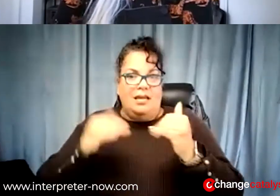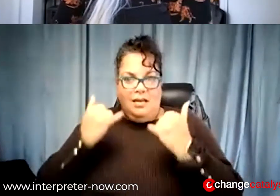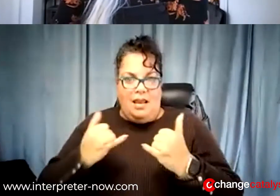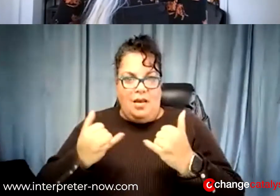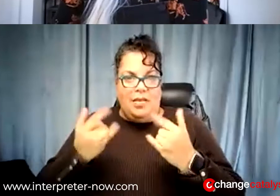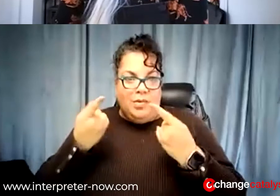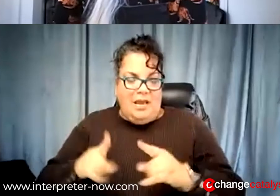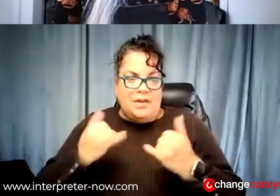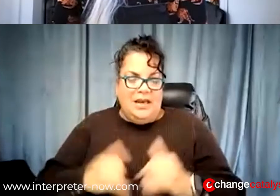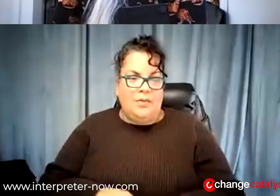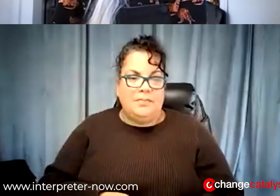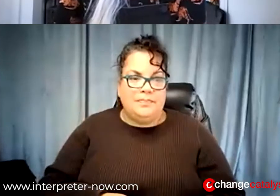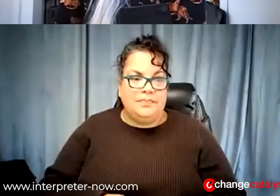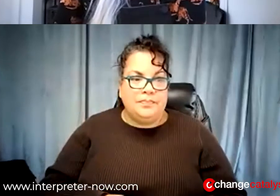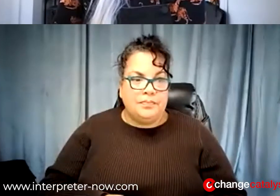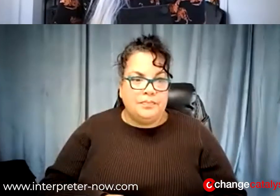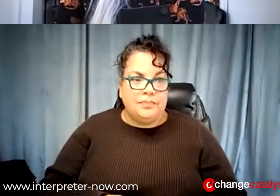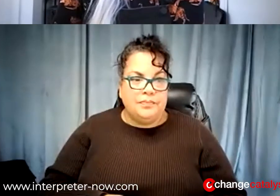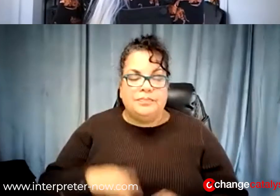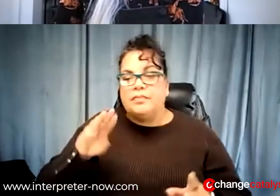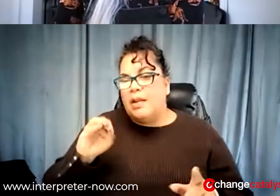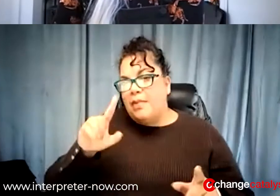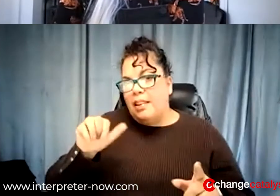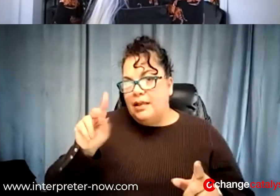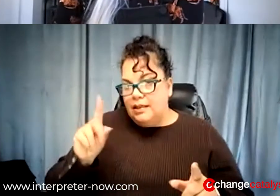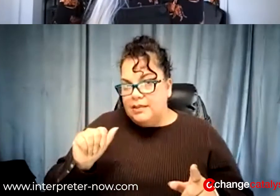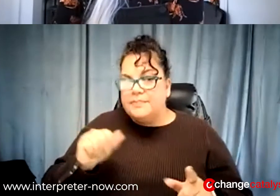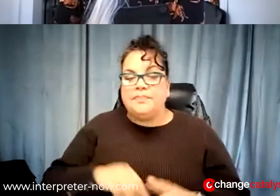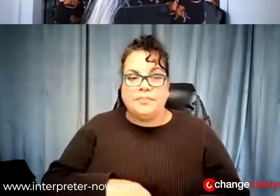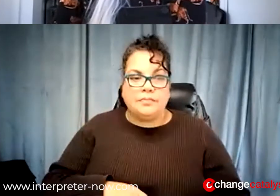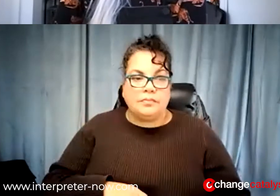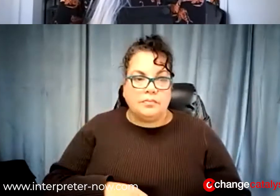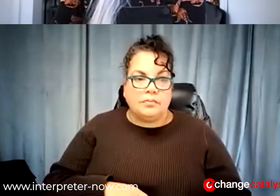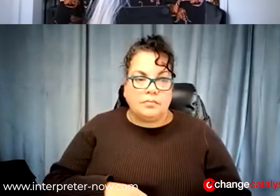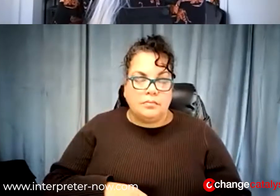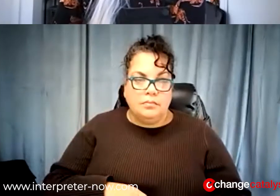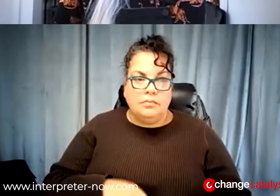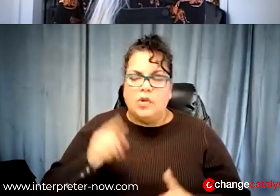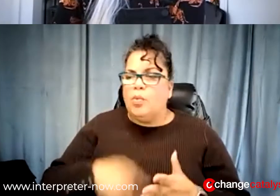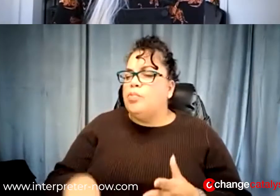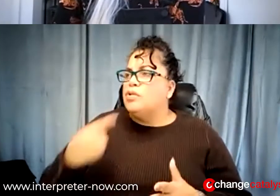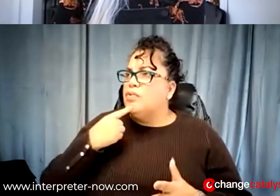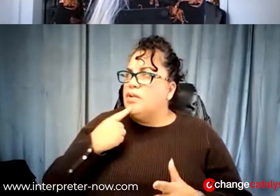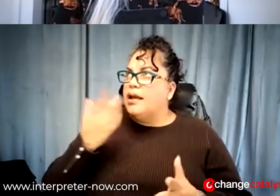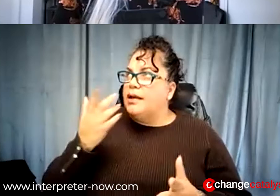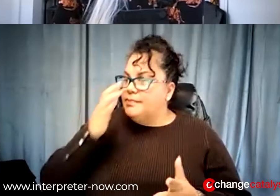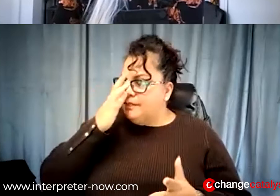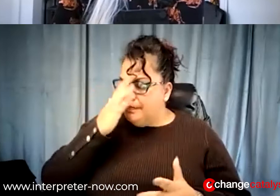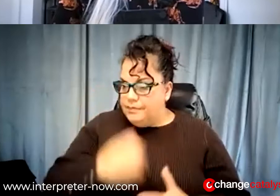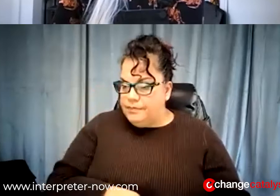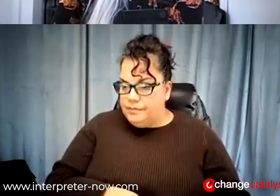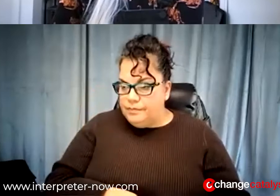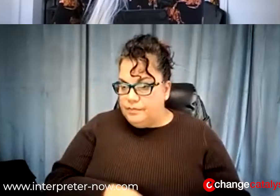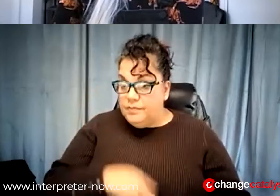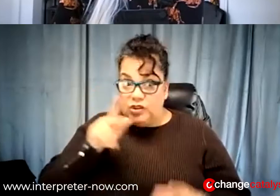Well, to that end, actually, what would you say to people who are just starting to build